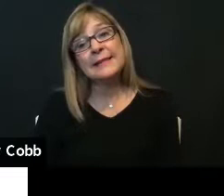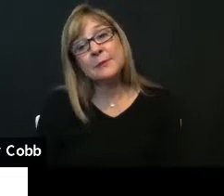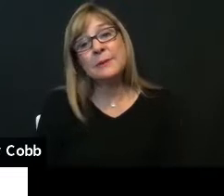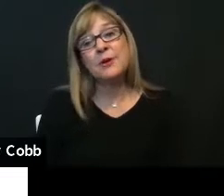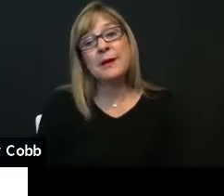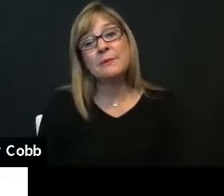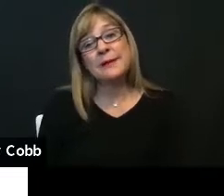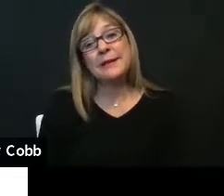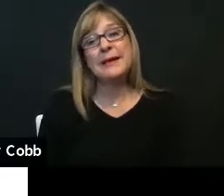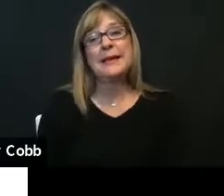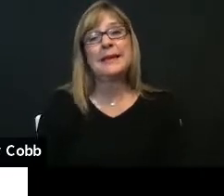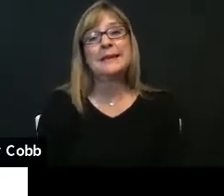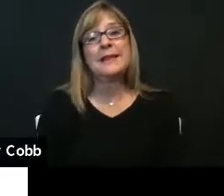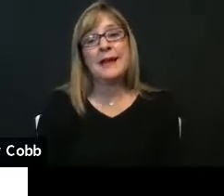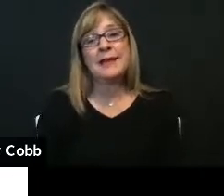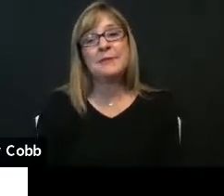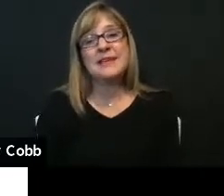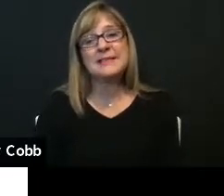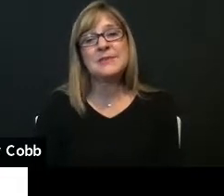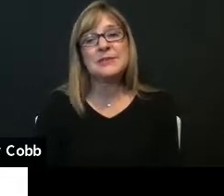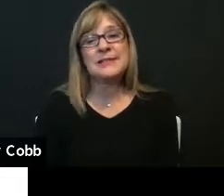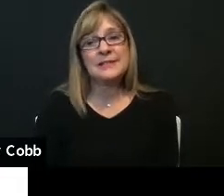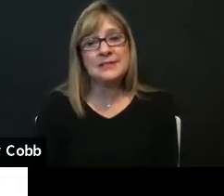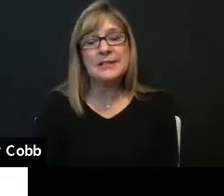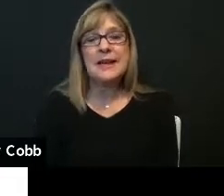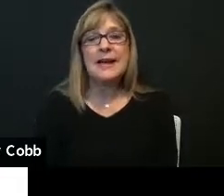A little bit more about me and I am the YETS Coordinator.